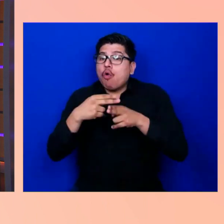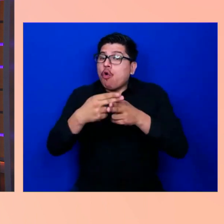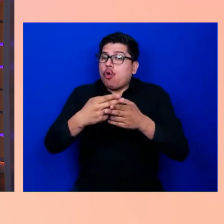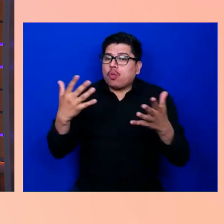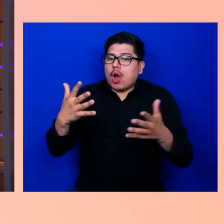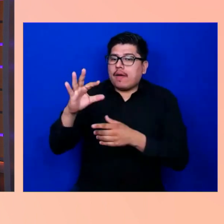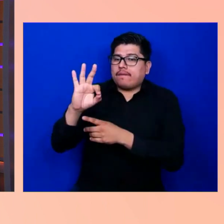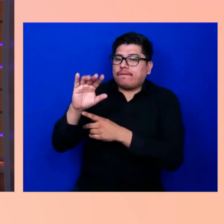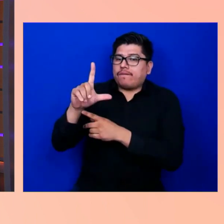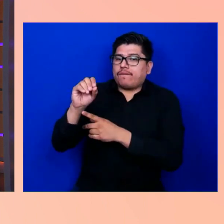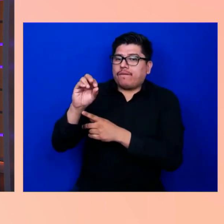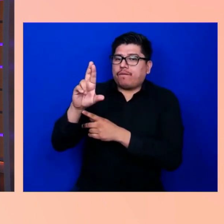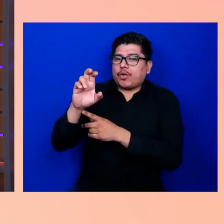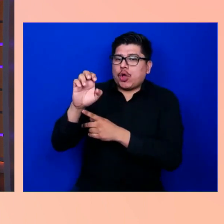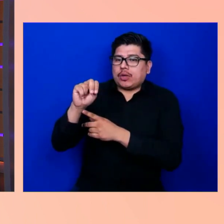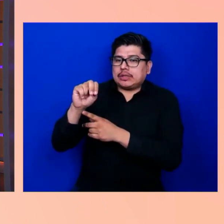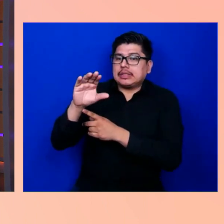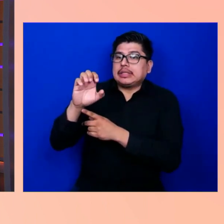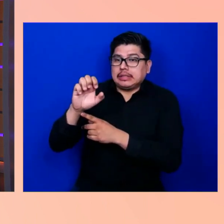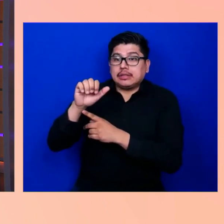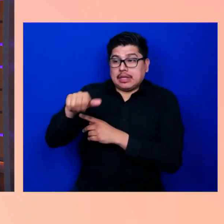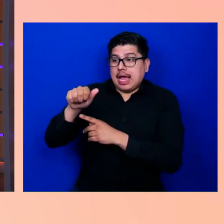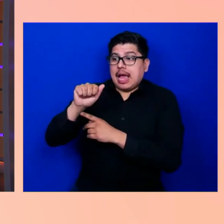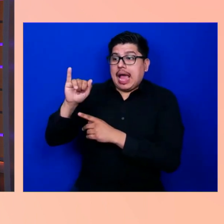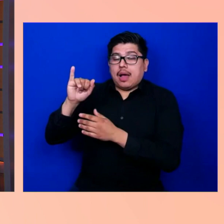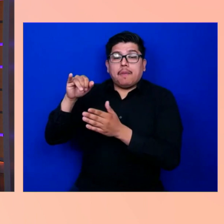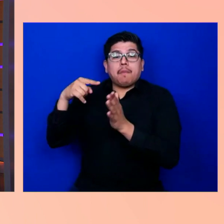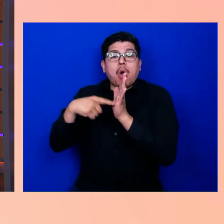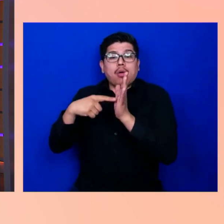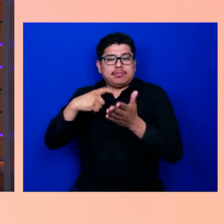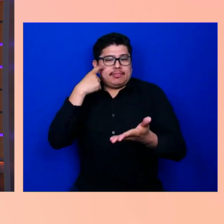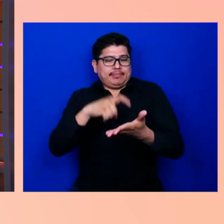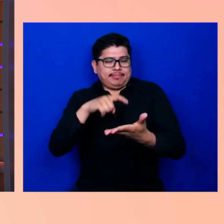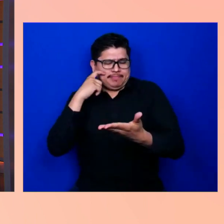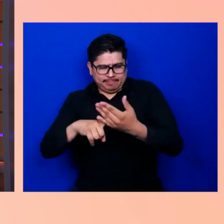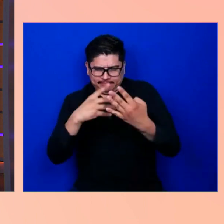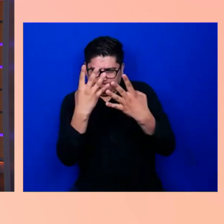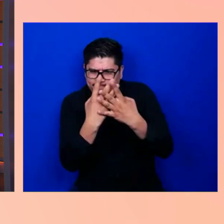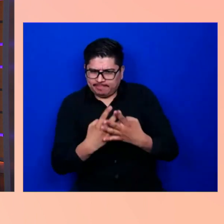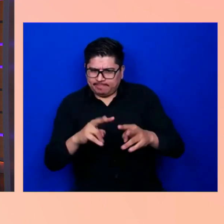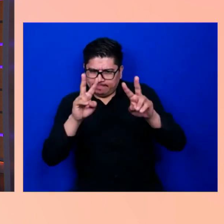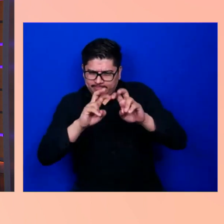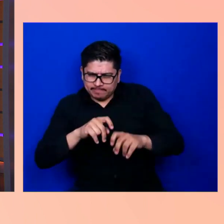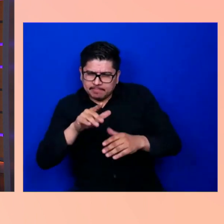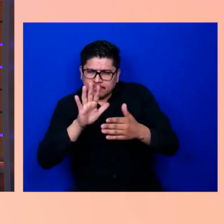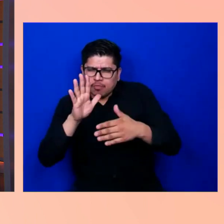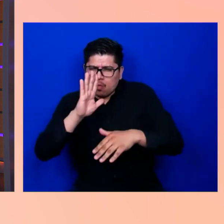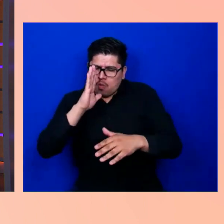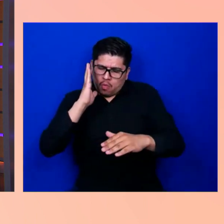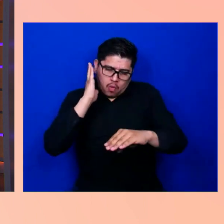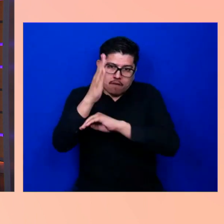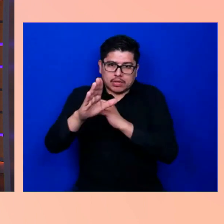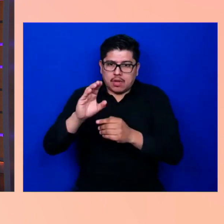analyze millions of objects like logos, landmarks and diagrams, and generate detailed descriptions,